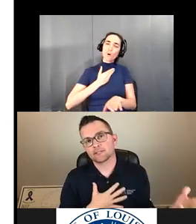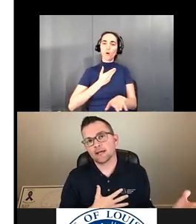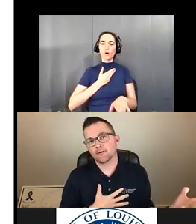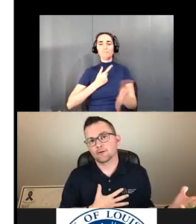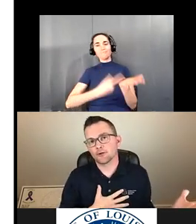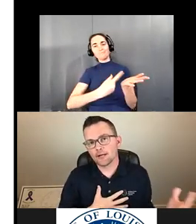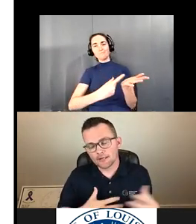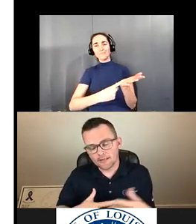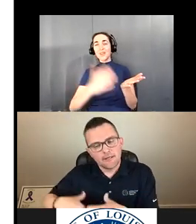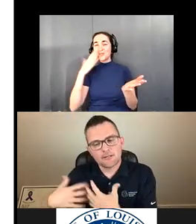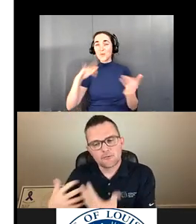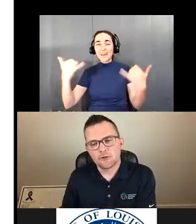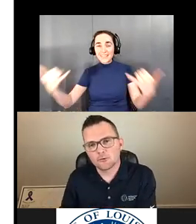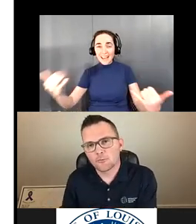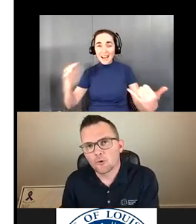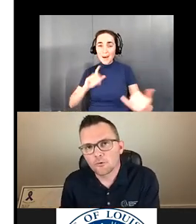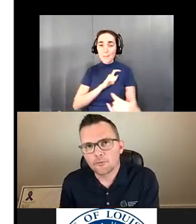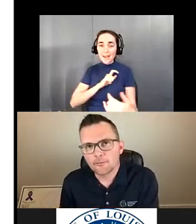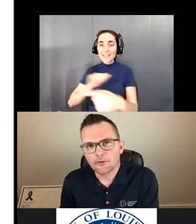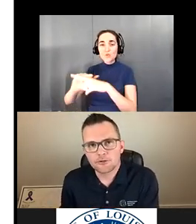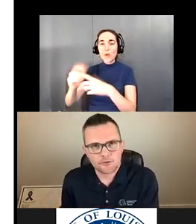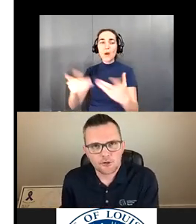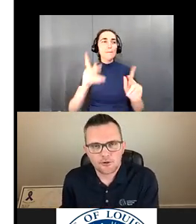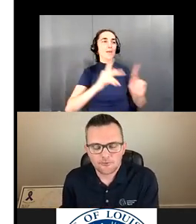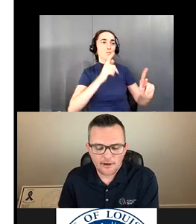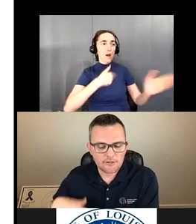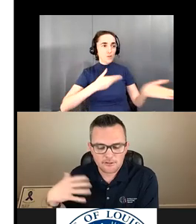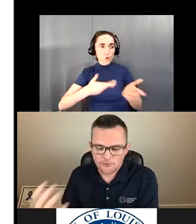now in our training is build a rapport with the people that you serve obviously if you're